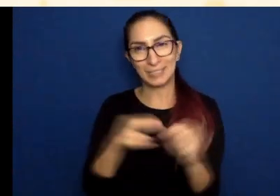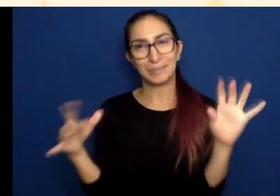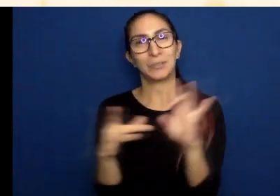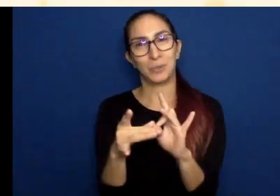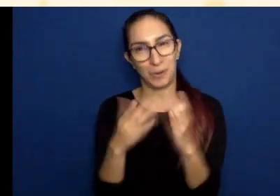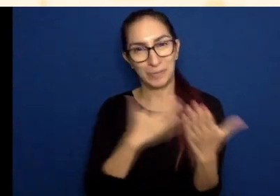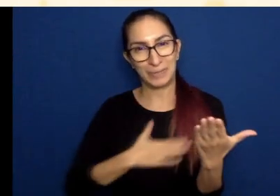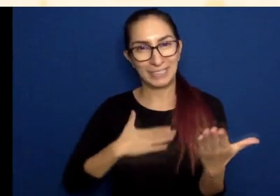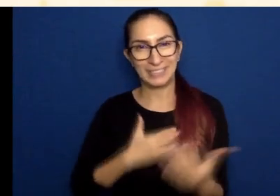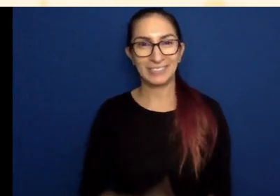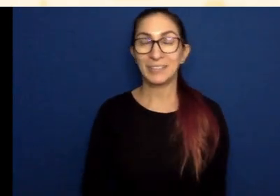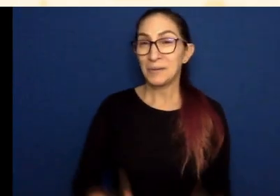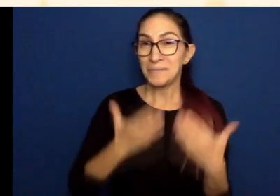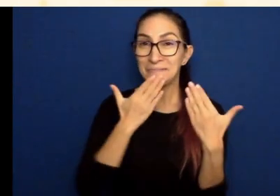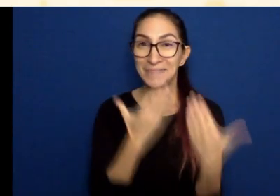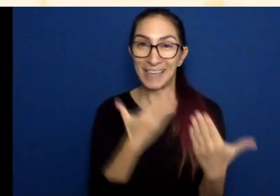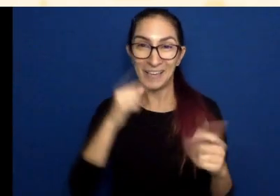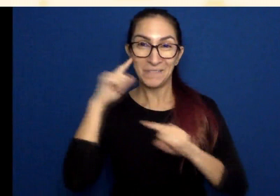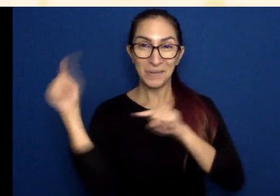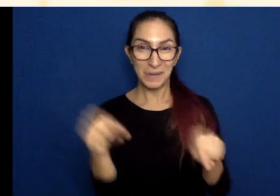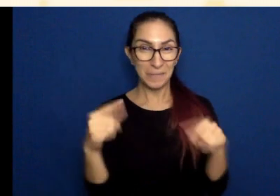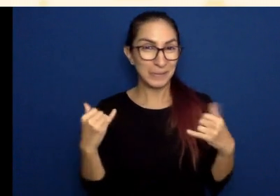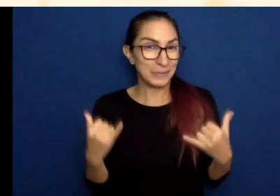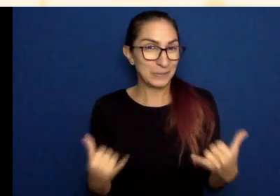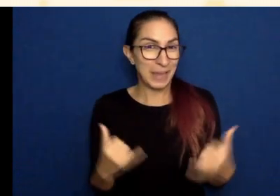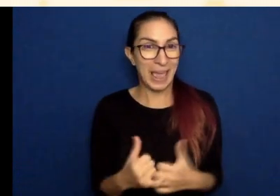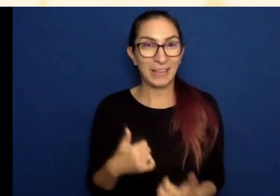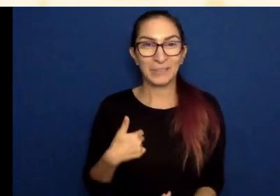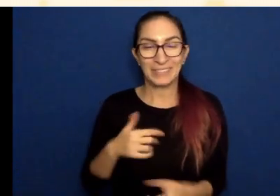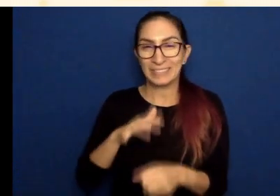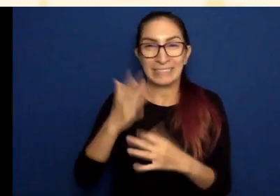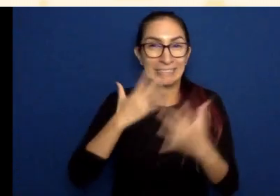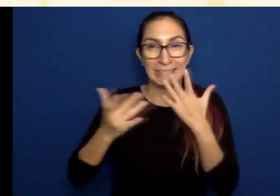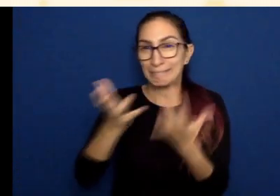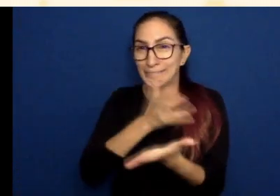Thank you for coming today. We don't have any time to talk about our other products,